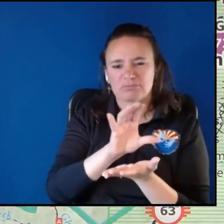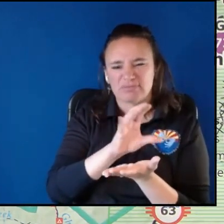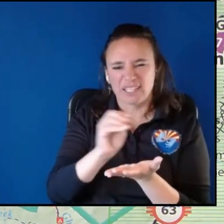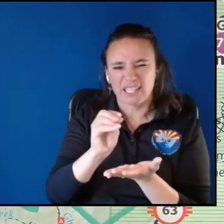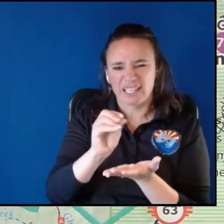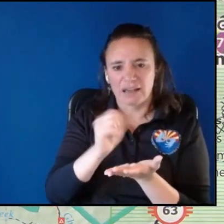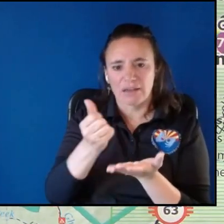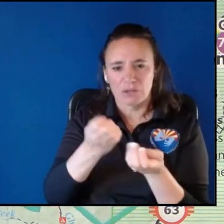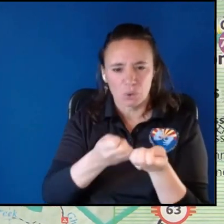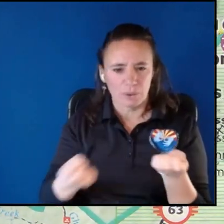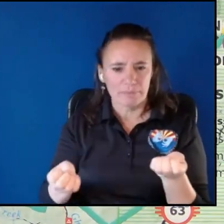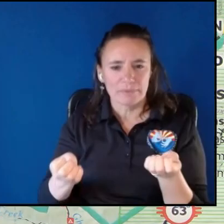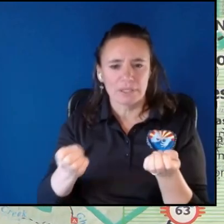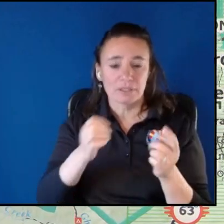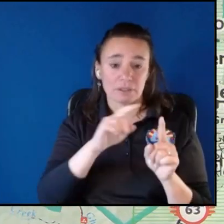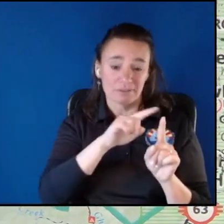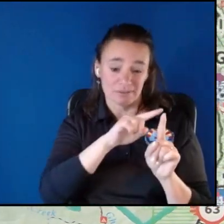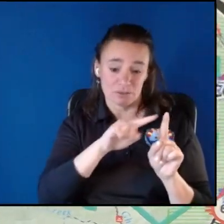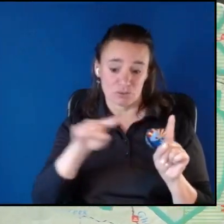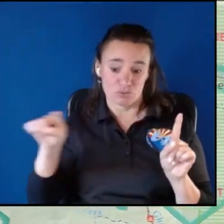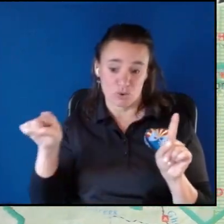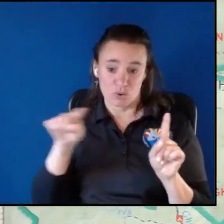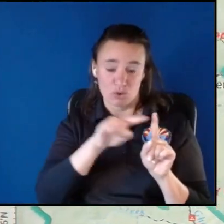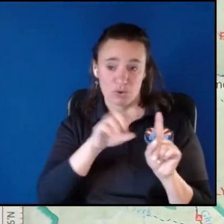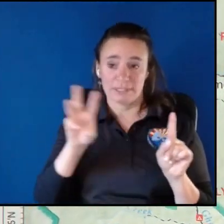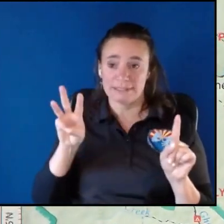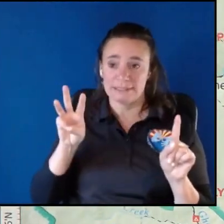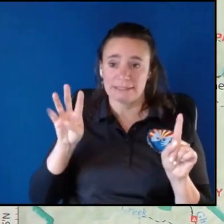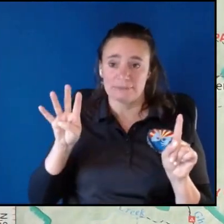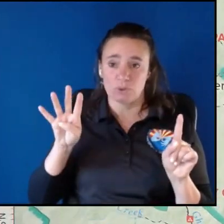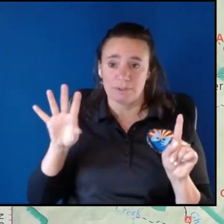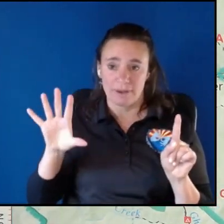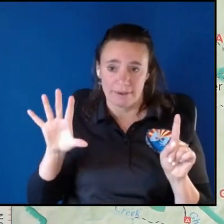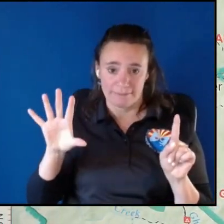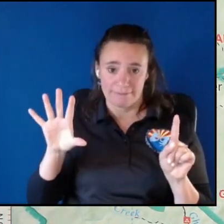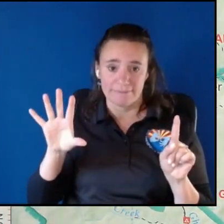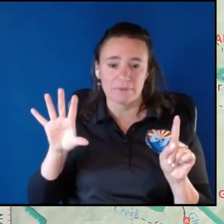that is our containment line as of now, but